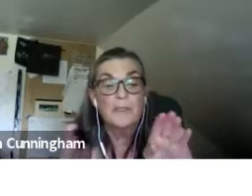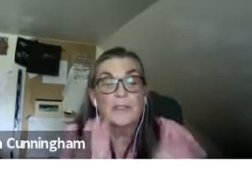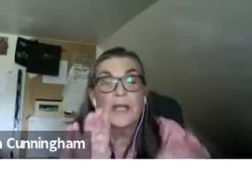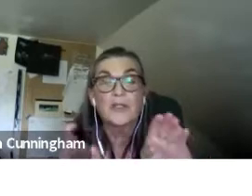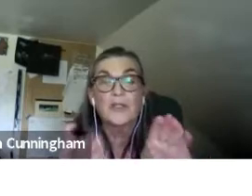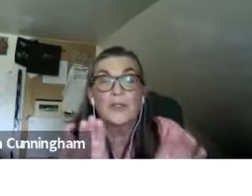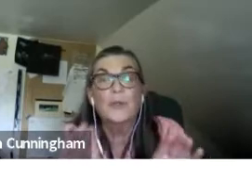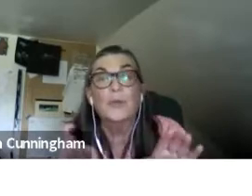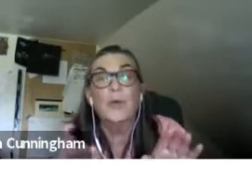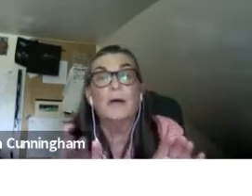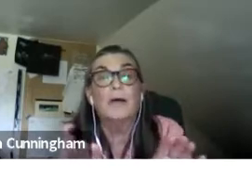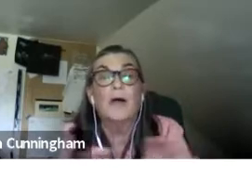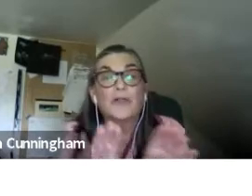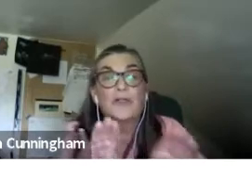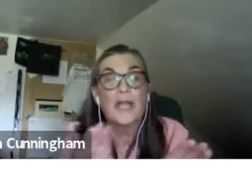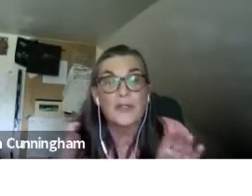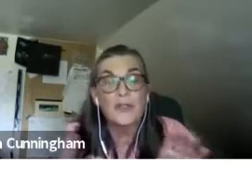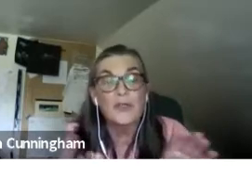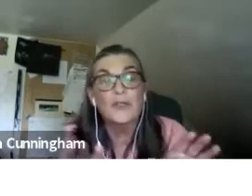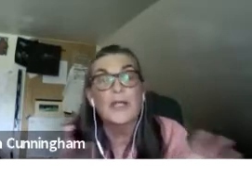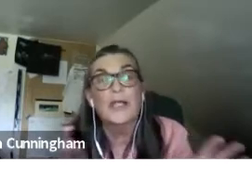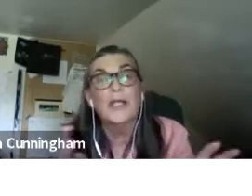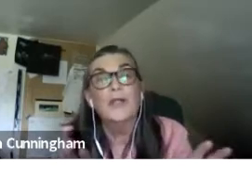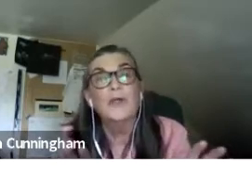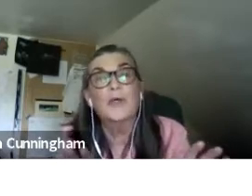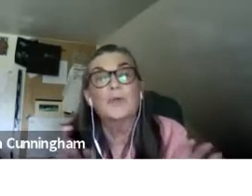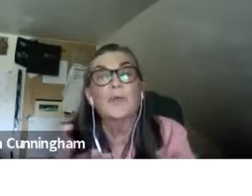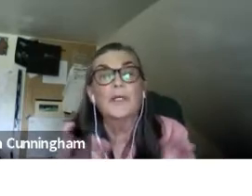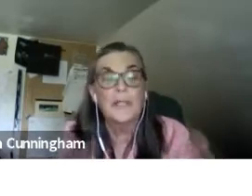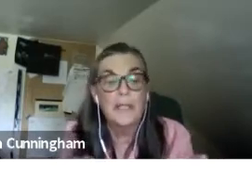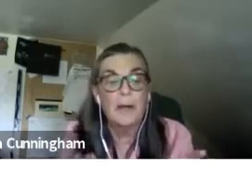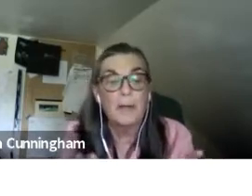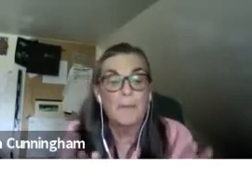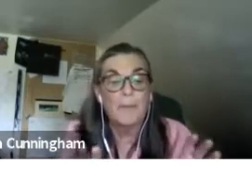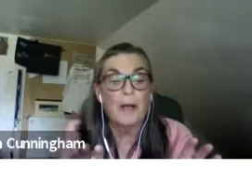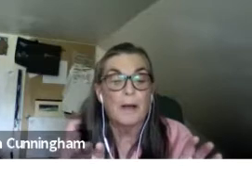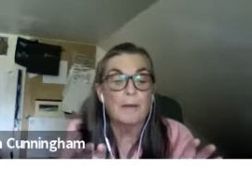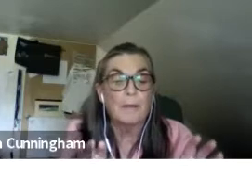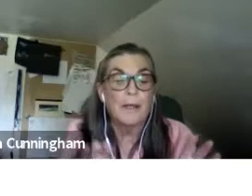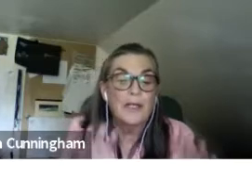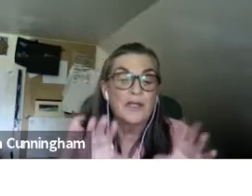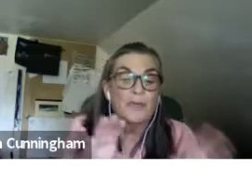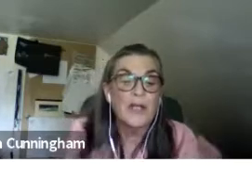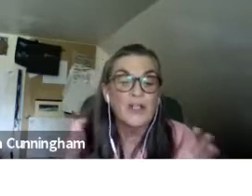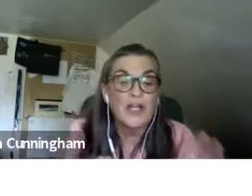next to other textures, you can really help differentiate